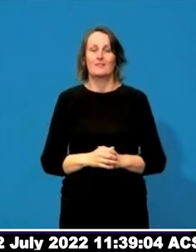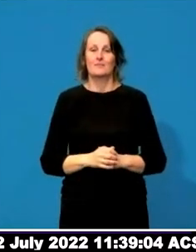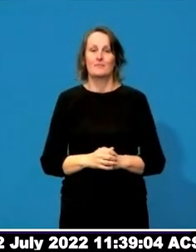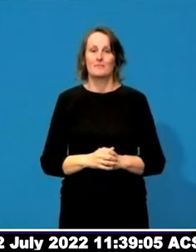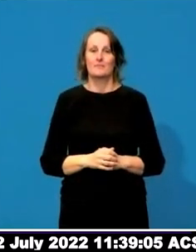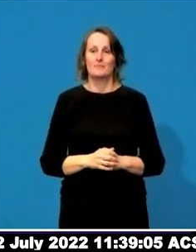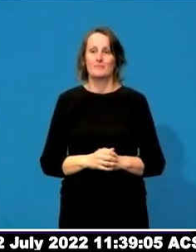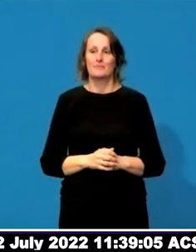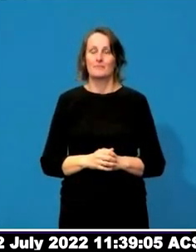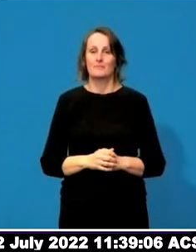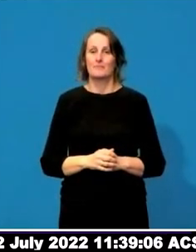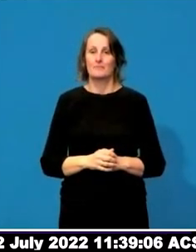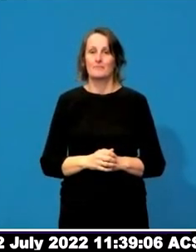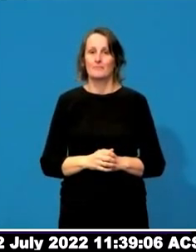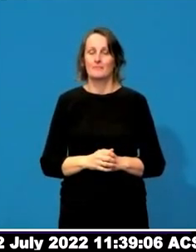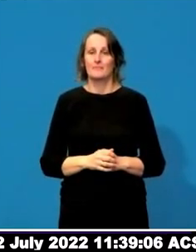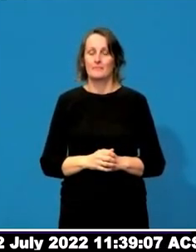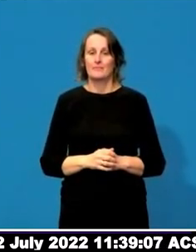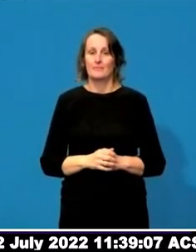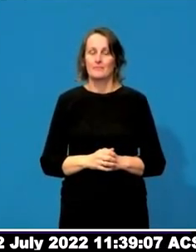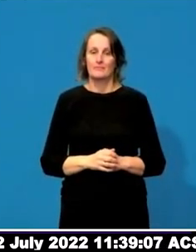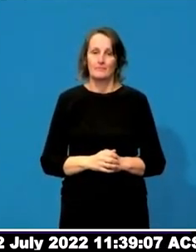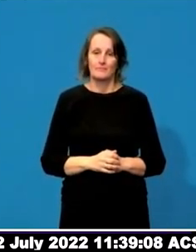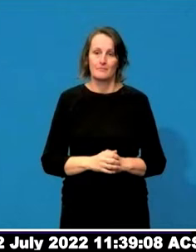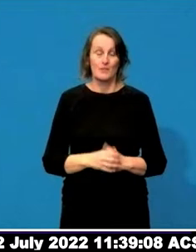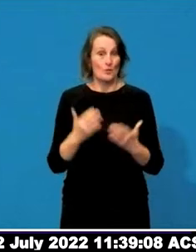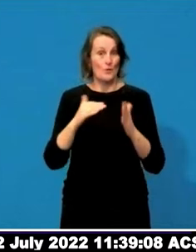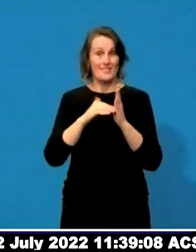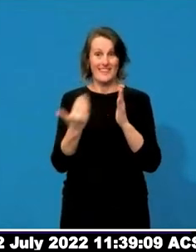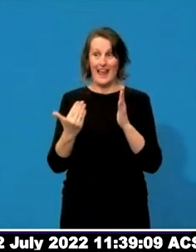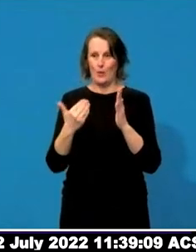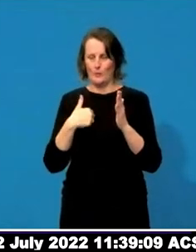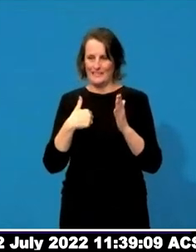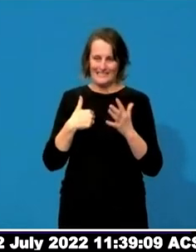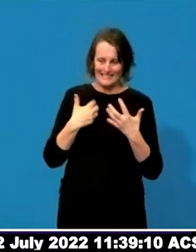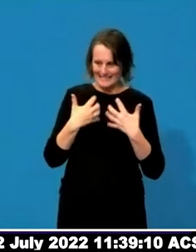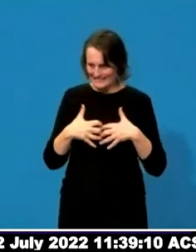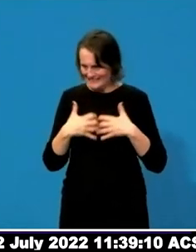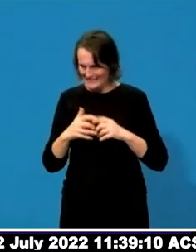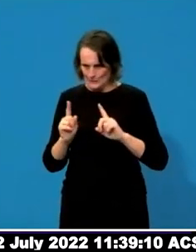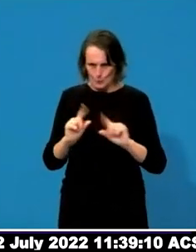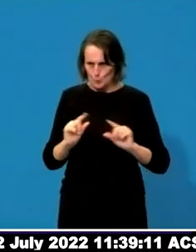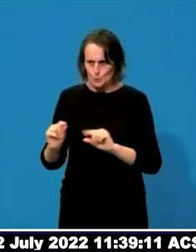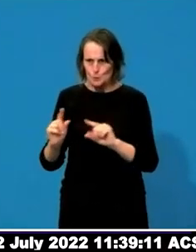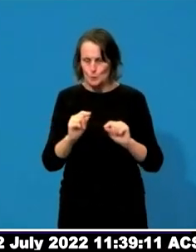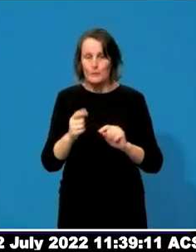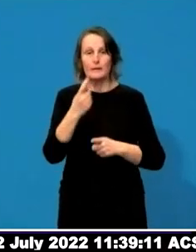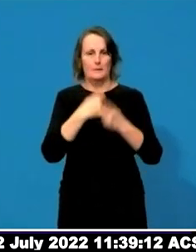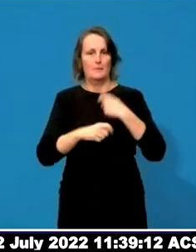that is not of our making, in a sense, but it now becomes our responsibility of how we make better decisions.